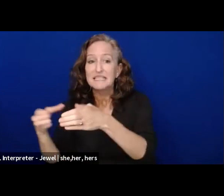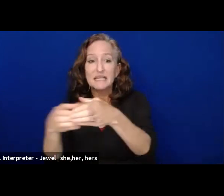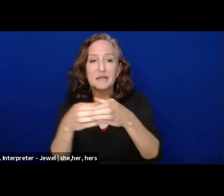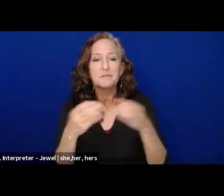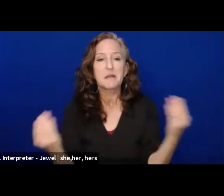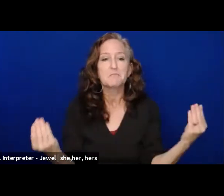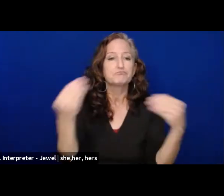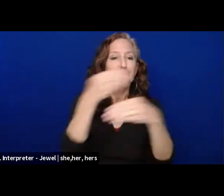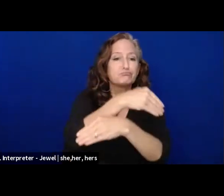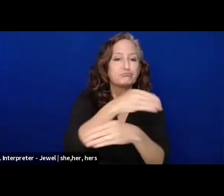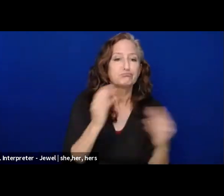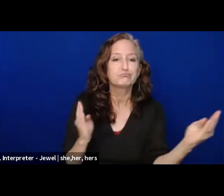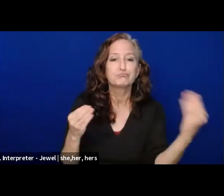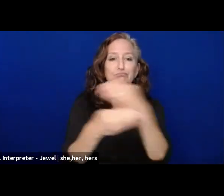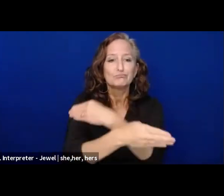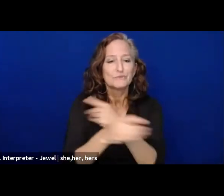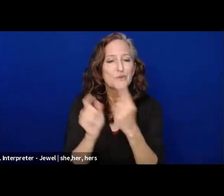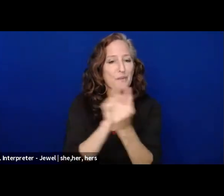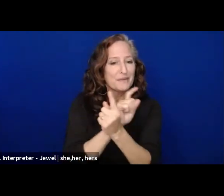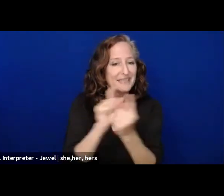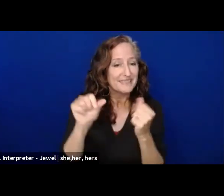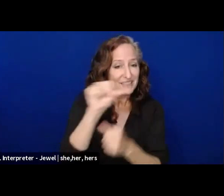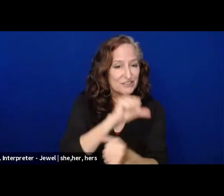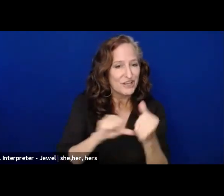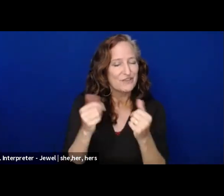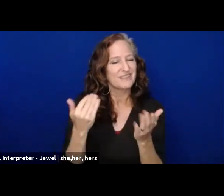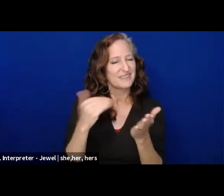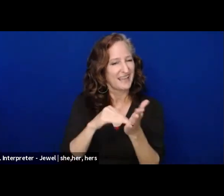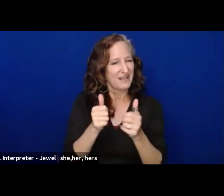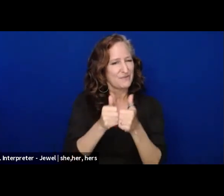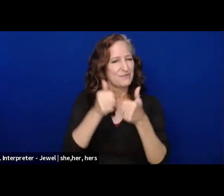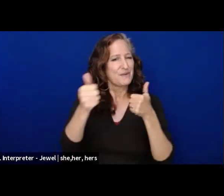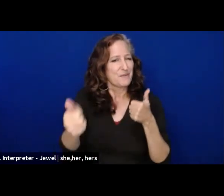people get to know each other. Especially in the remote setting, you might end up